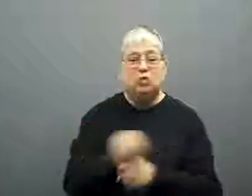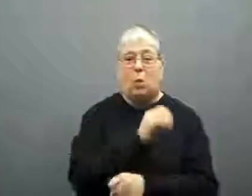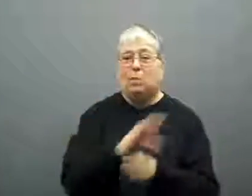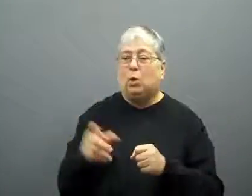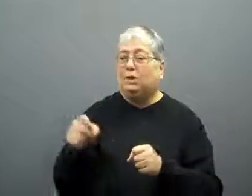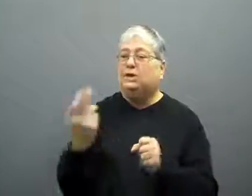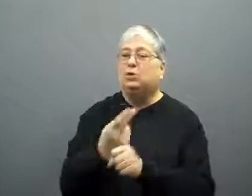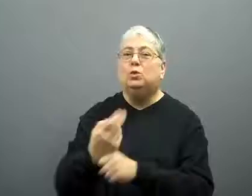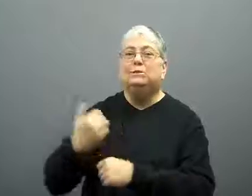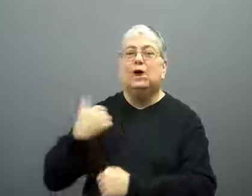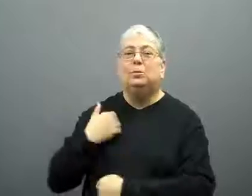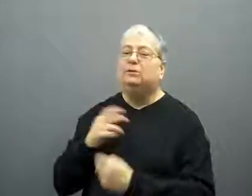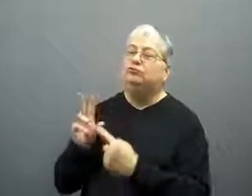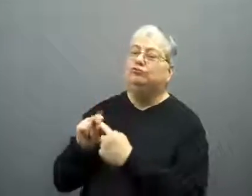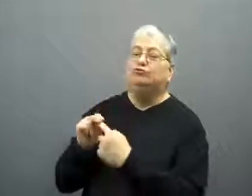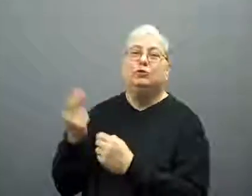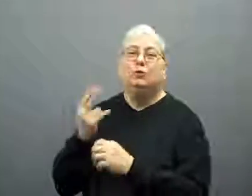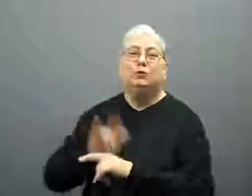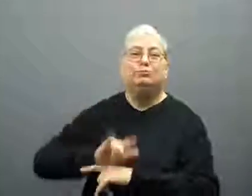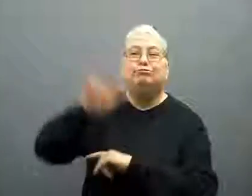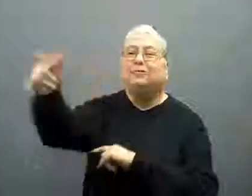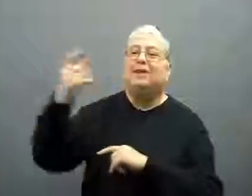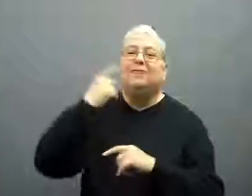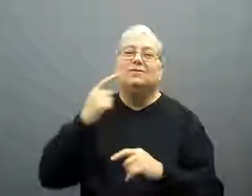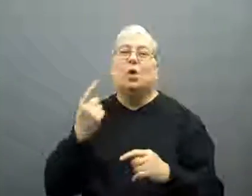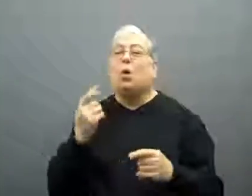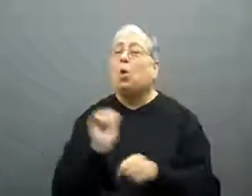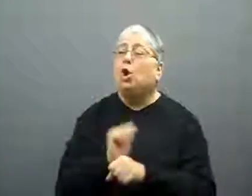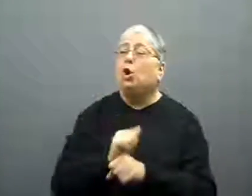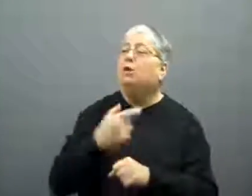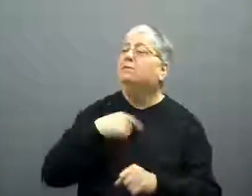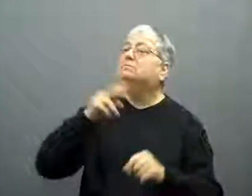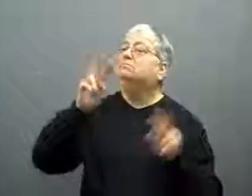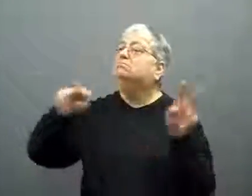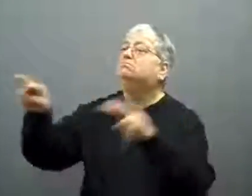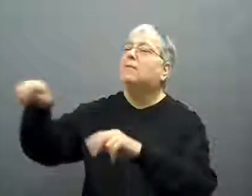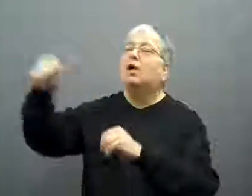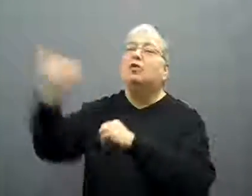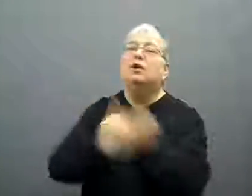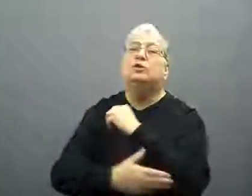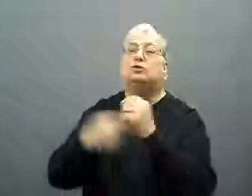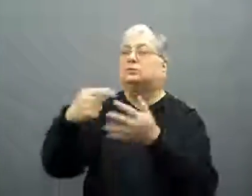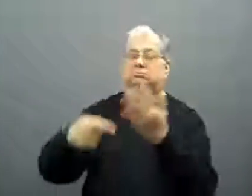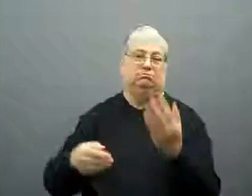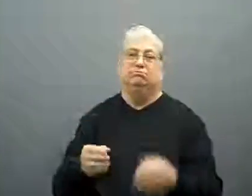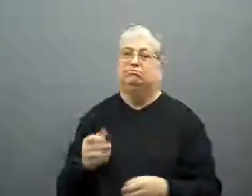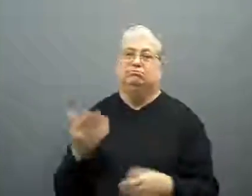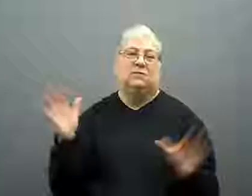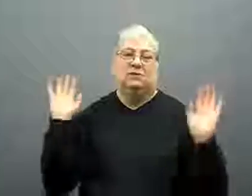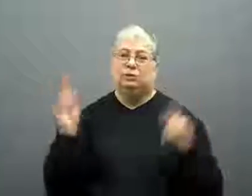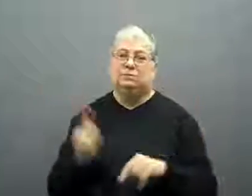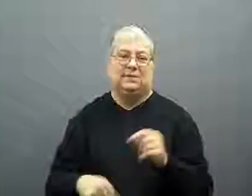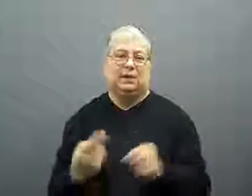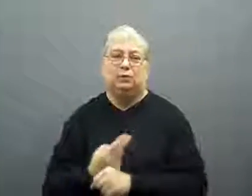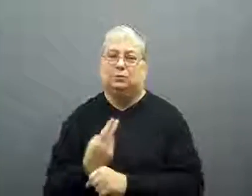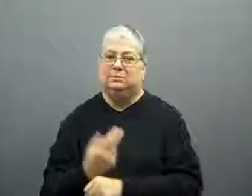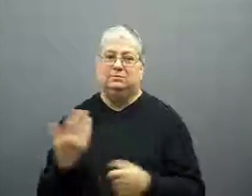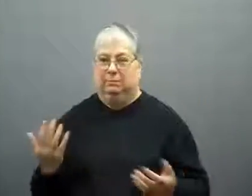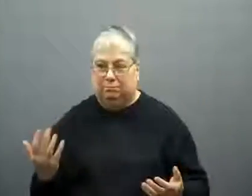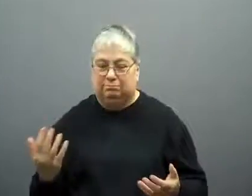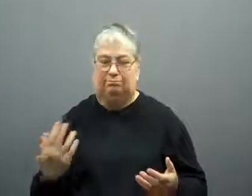military planes could no longer be used for business.